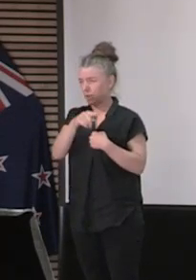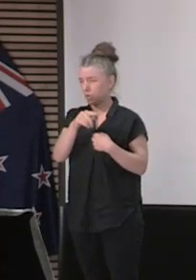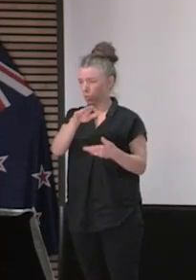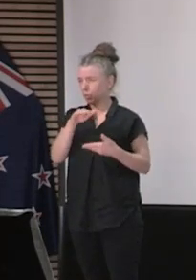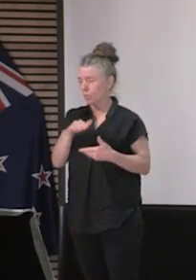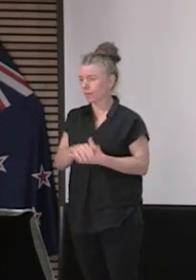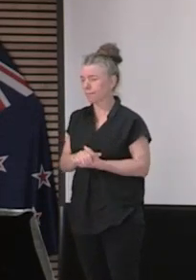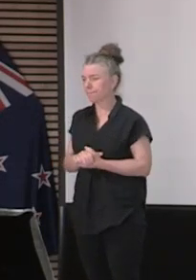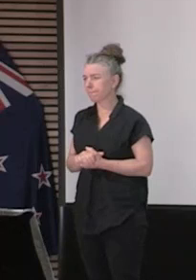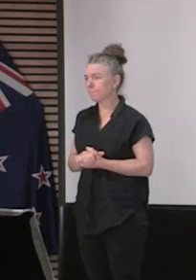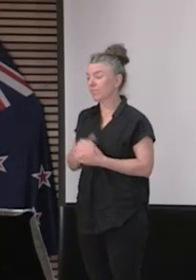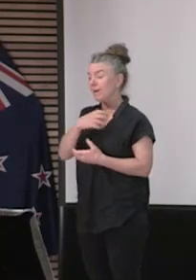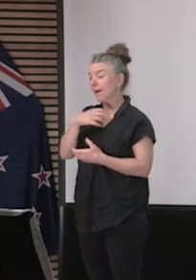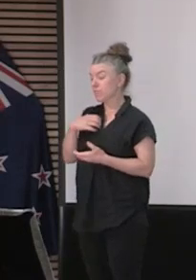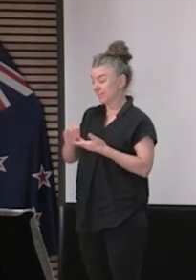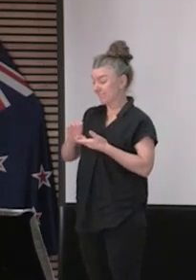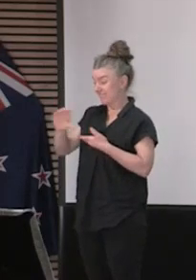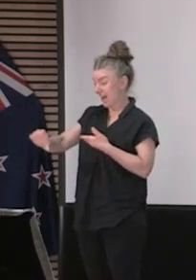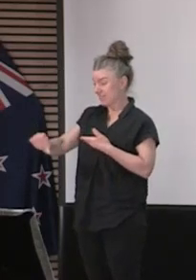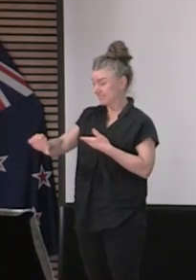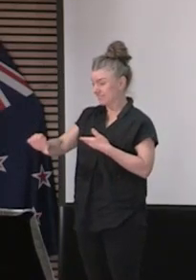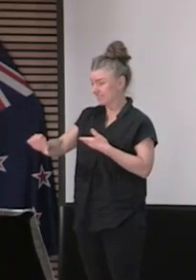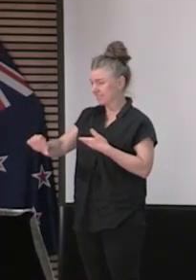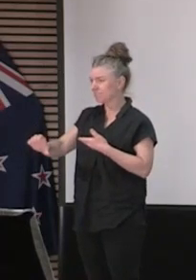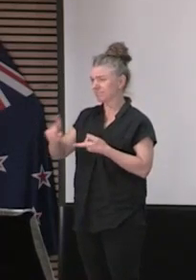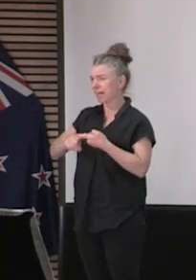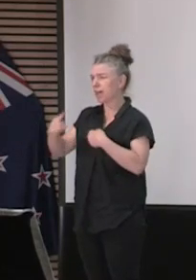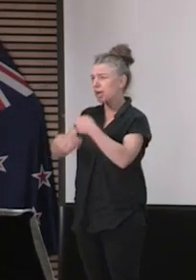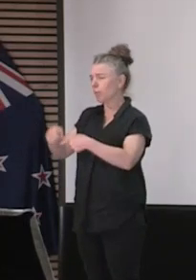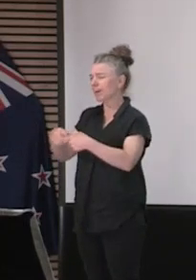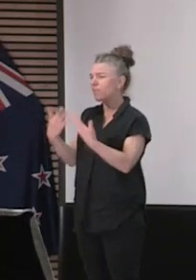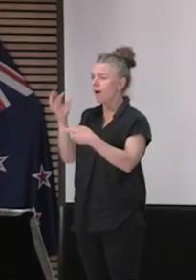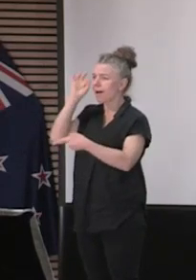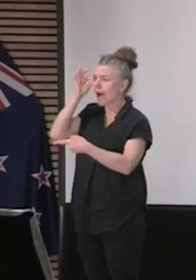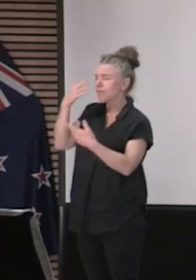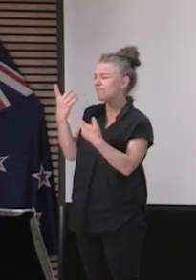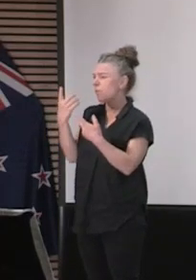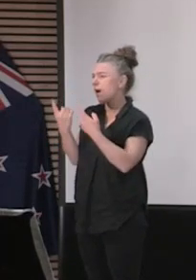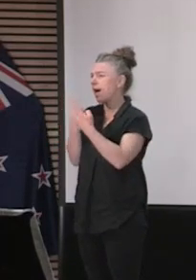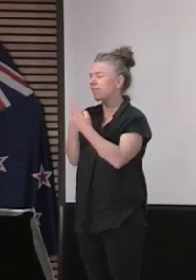organisation because wecontinue to fund you in orderto operate continuouslythrough this period.